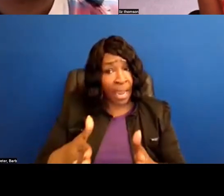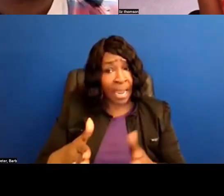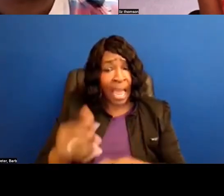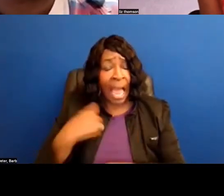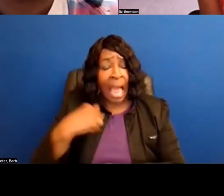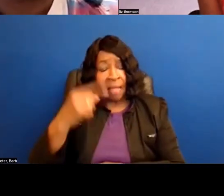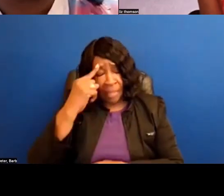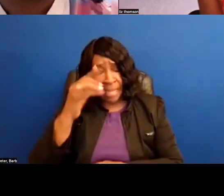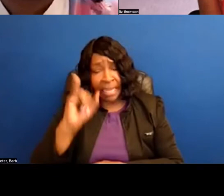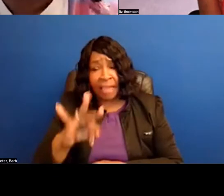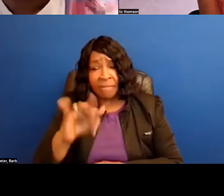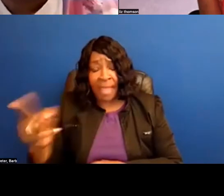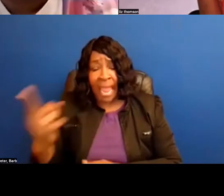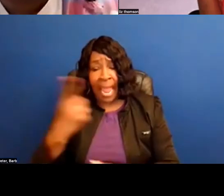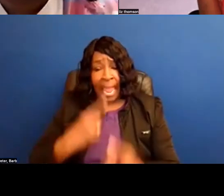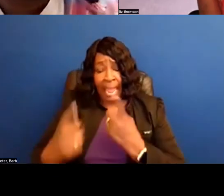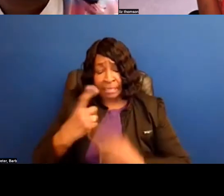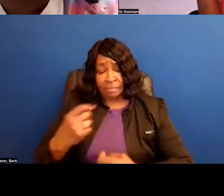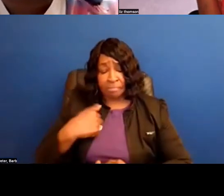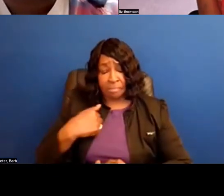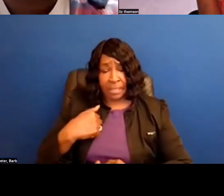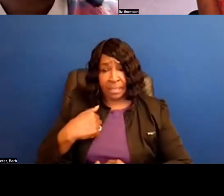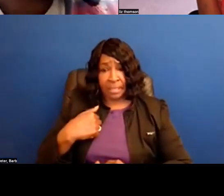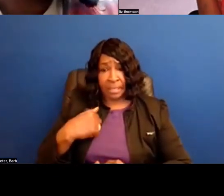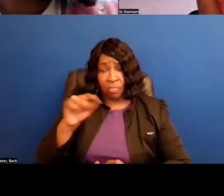I'm not sure I would've been able to given the situation